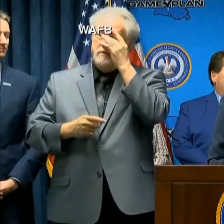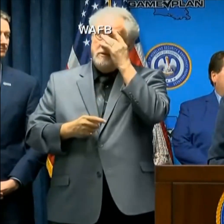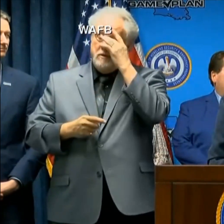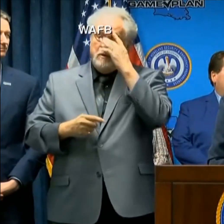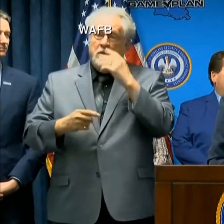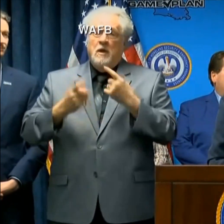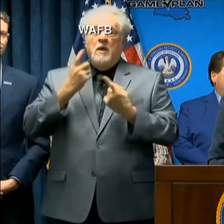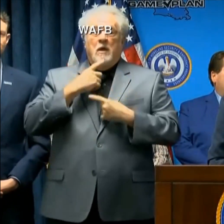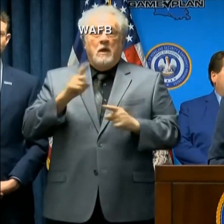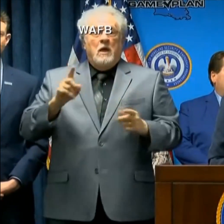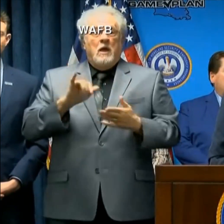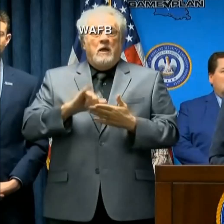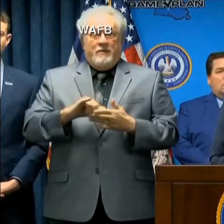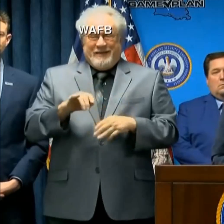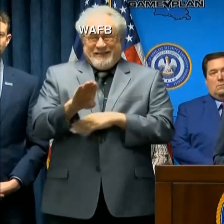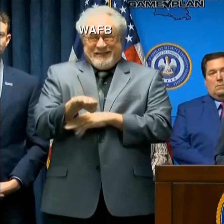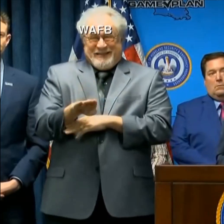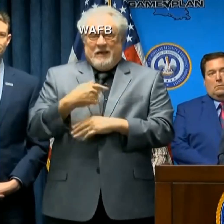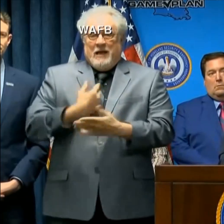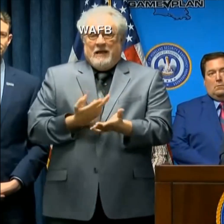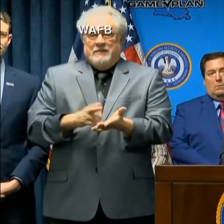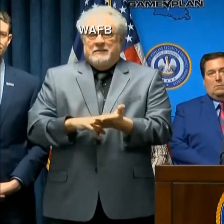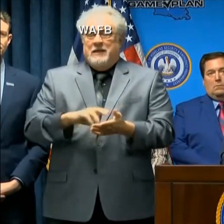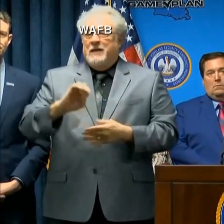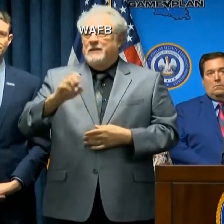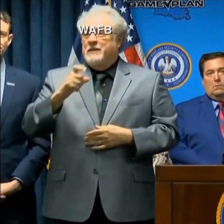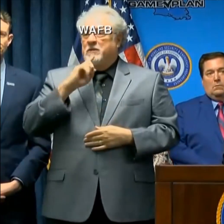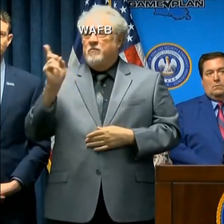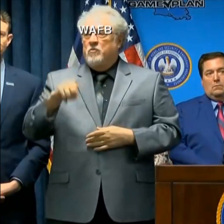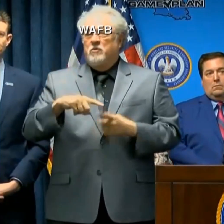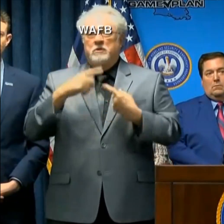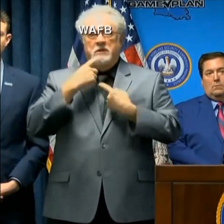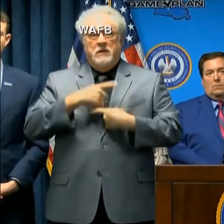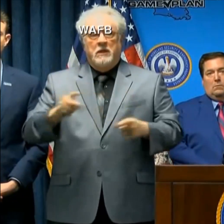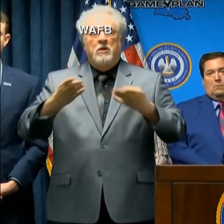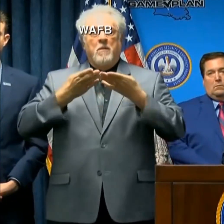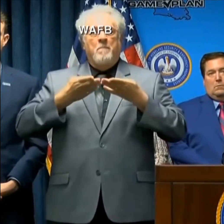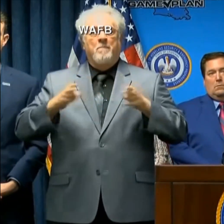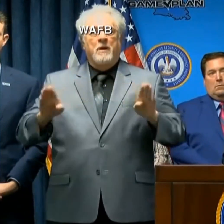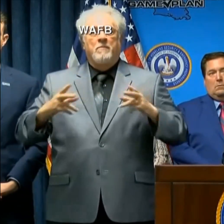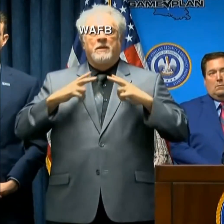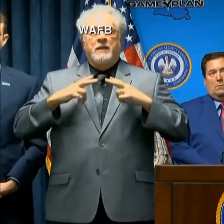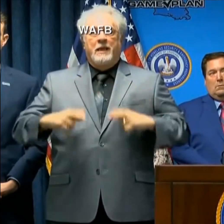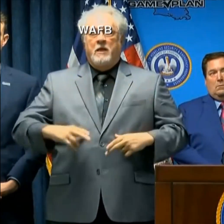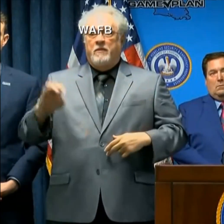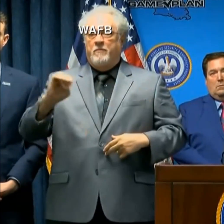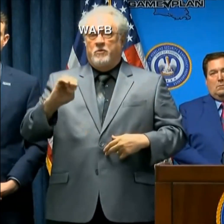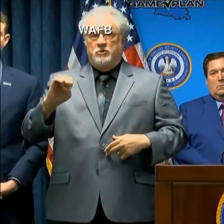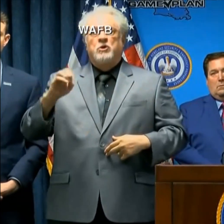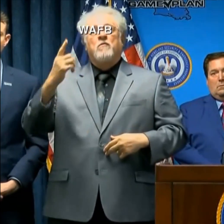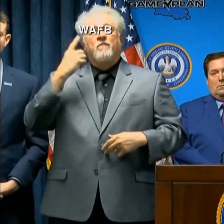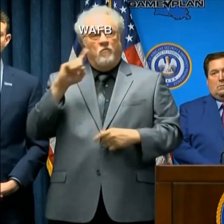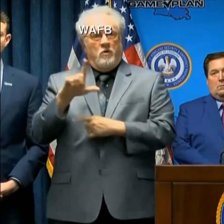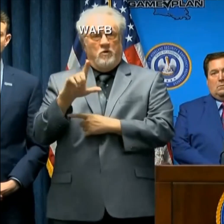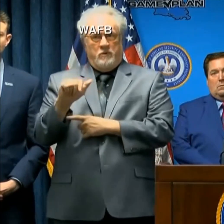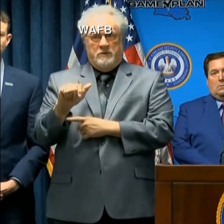is that this afternoon I signed an executive order declaring a public health emergency for the state of Louisiana